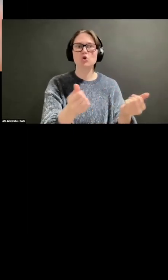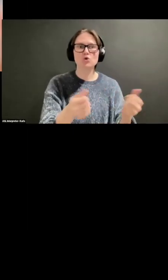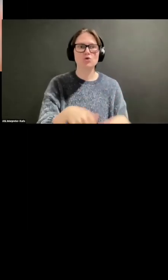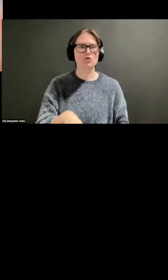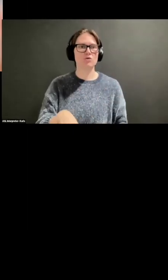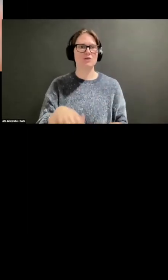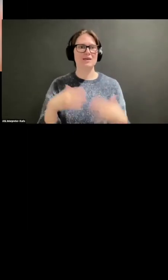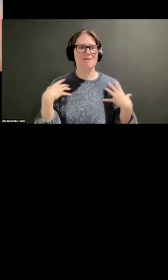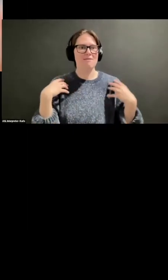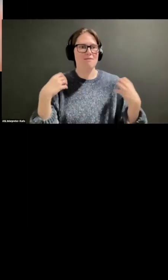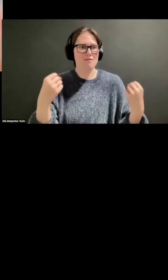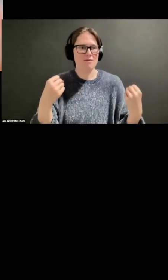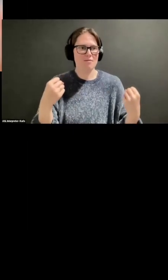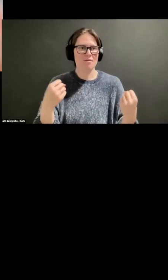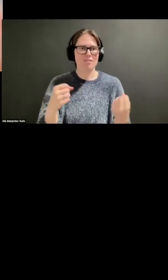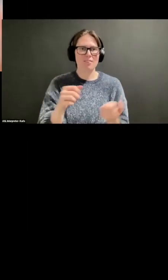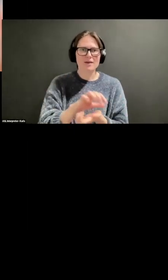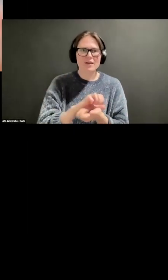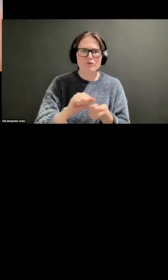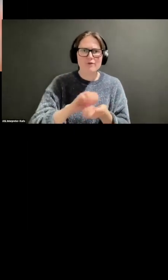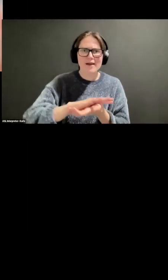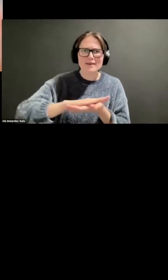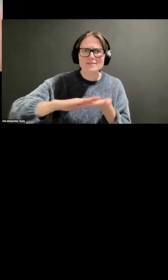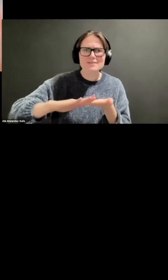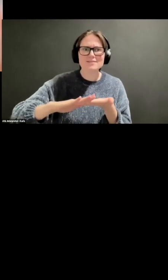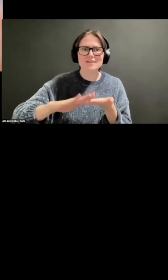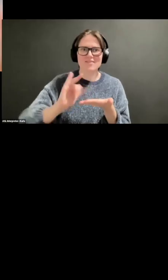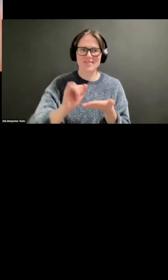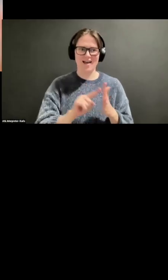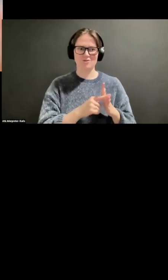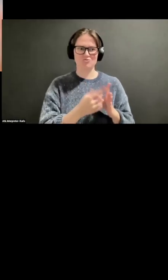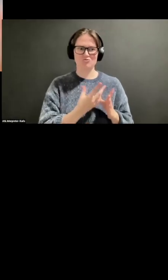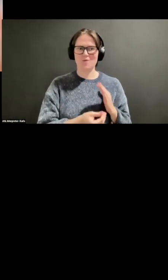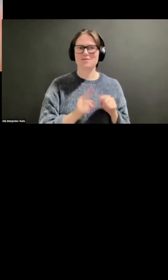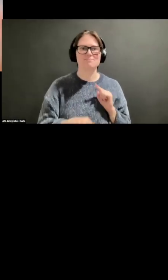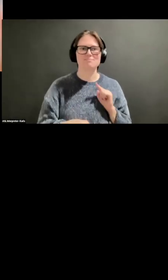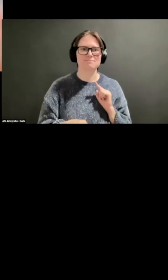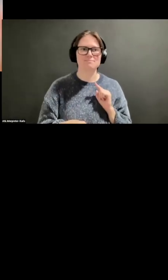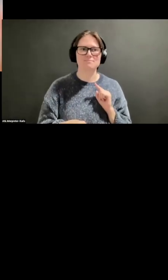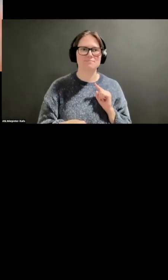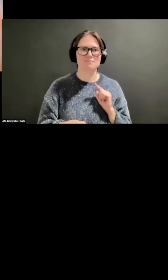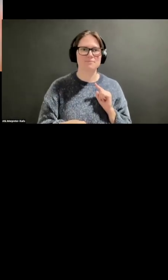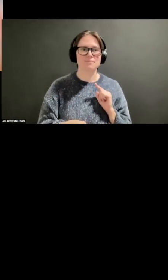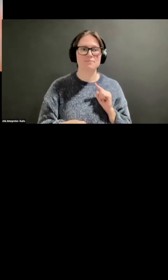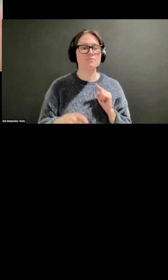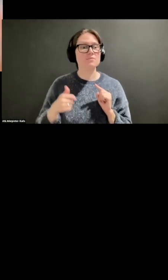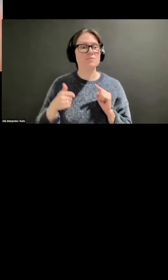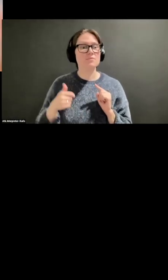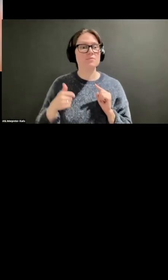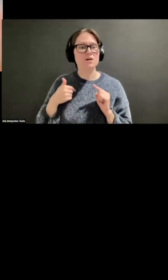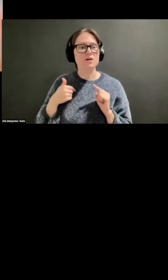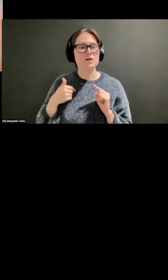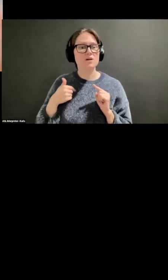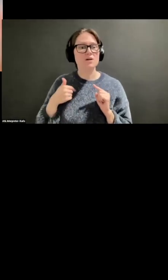And I have, you know, I've spoken to adoptive parents